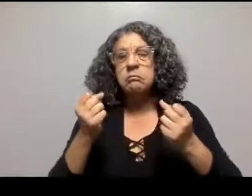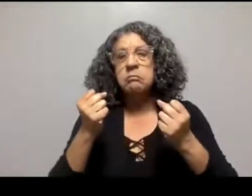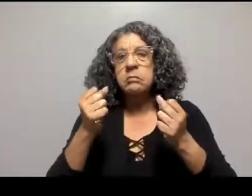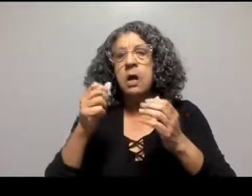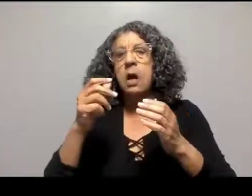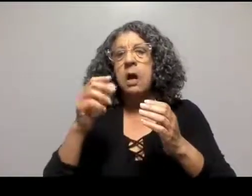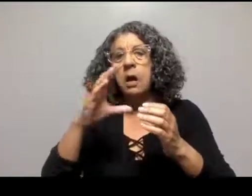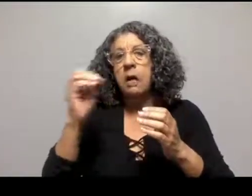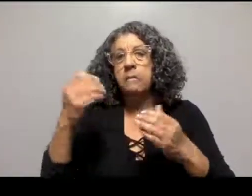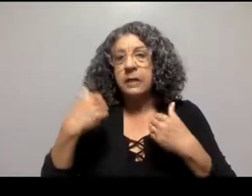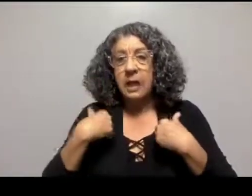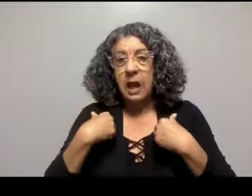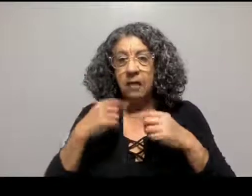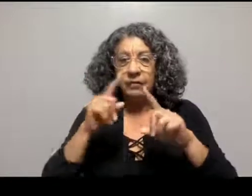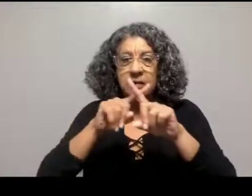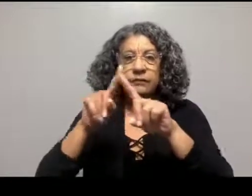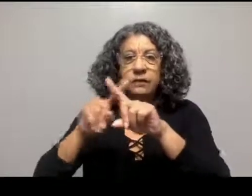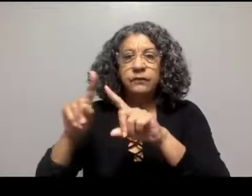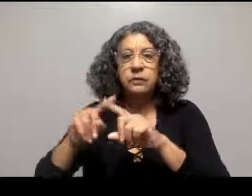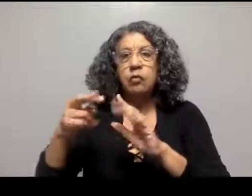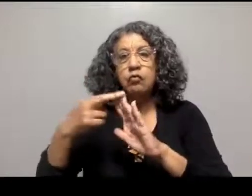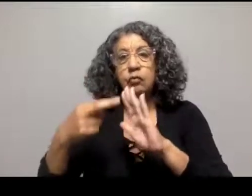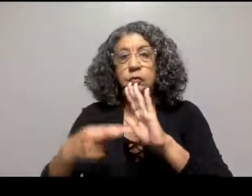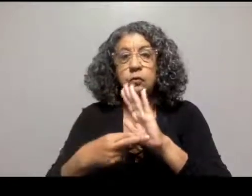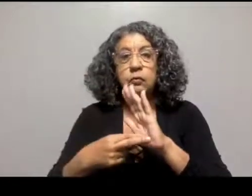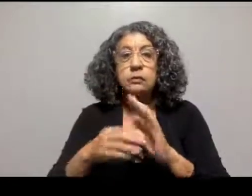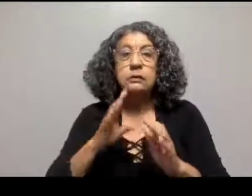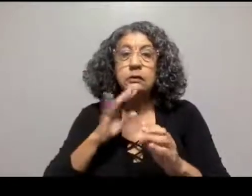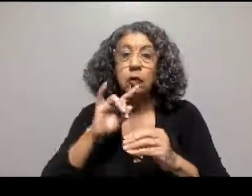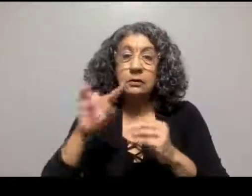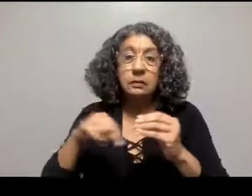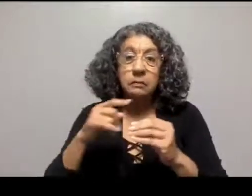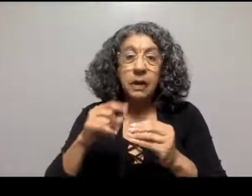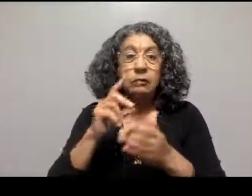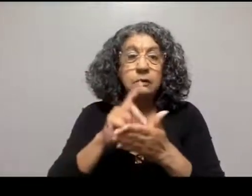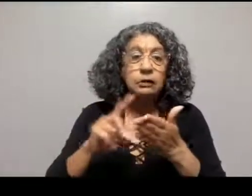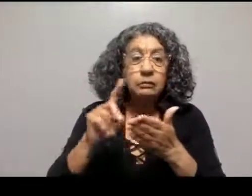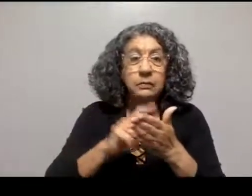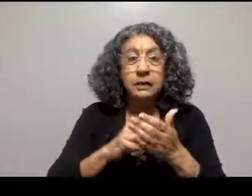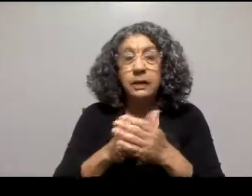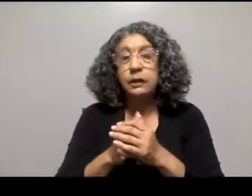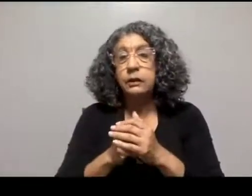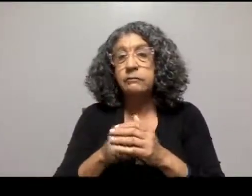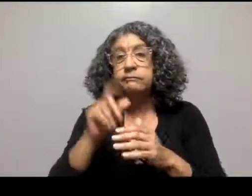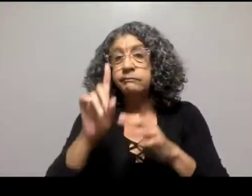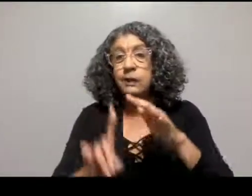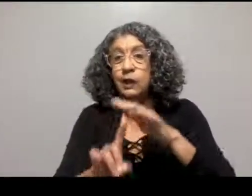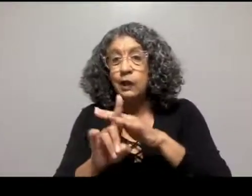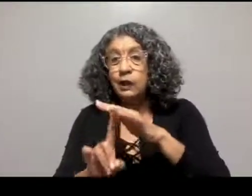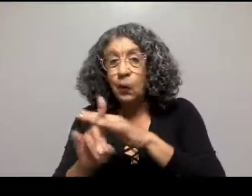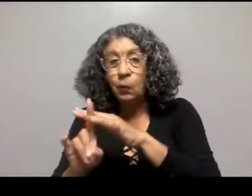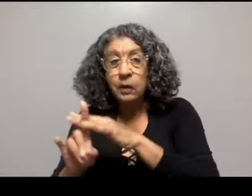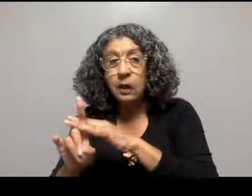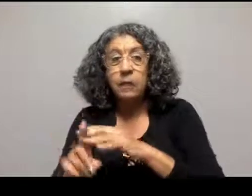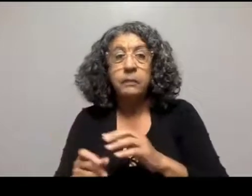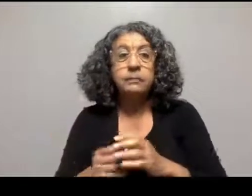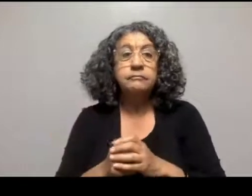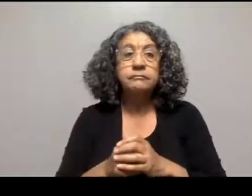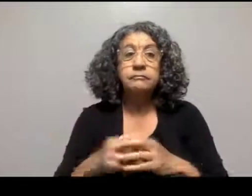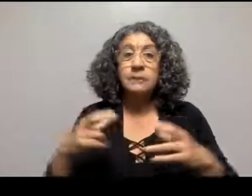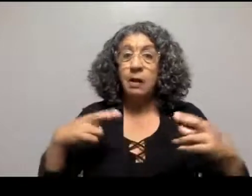This book has a variety of different rules related to the company